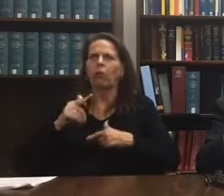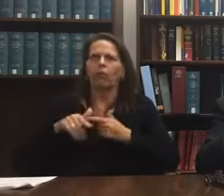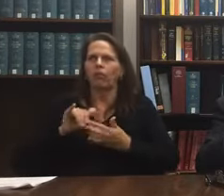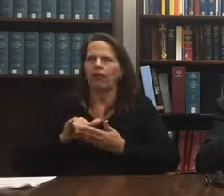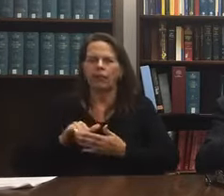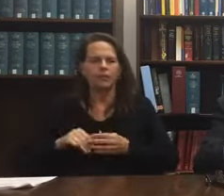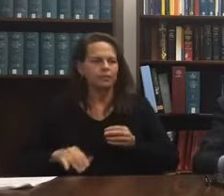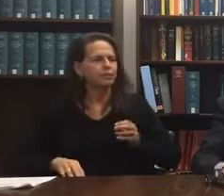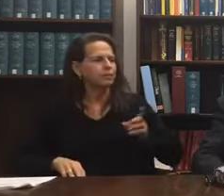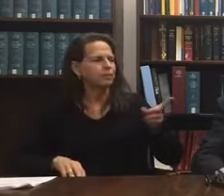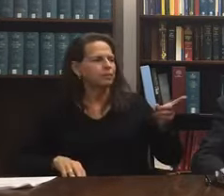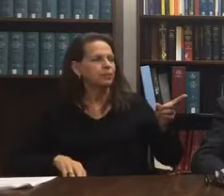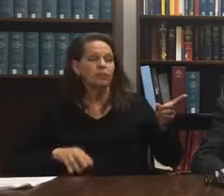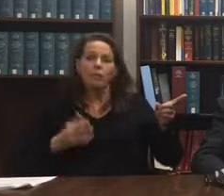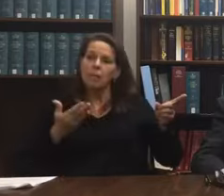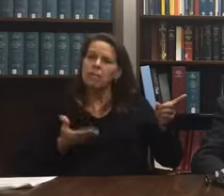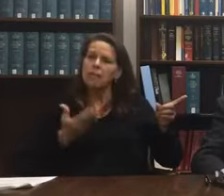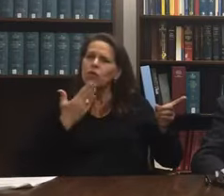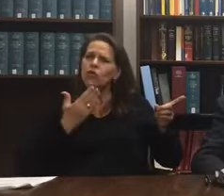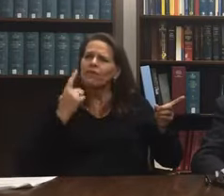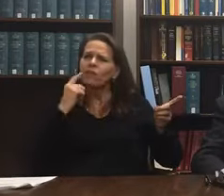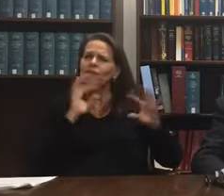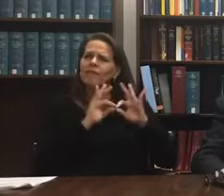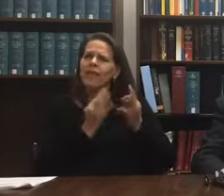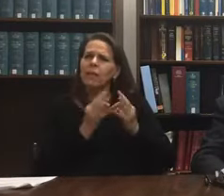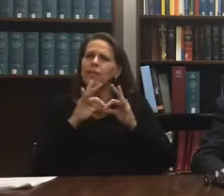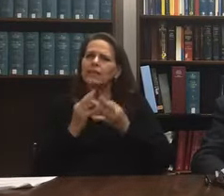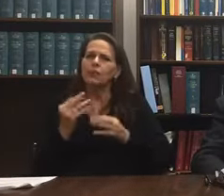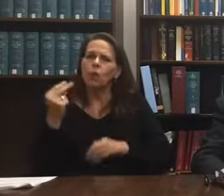perhaps something good for families who are watching to know is that a lot of